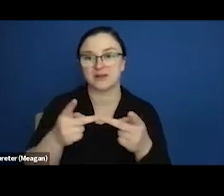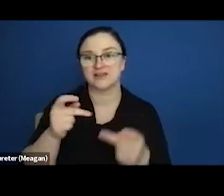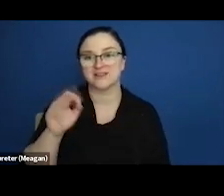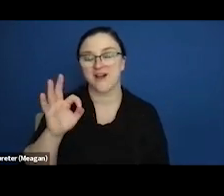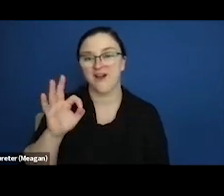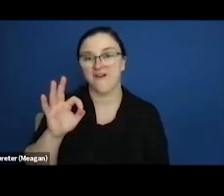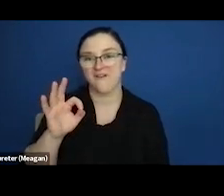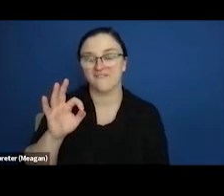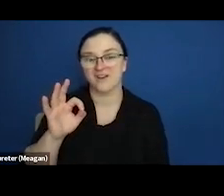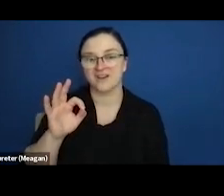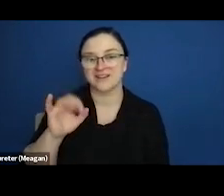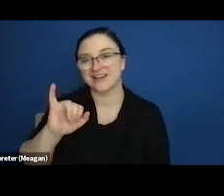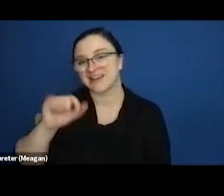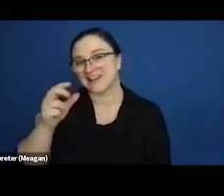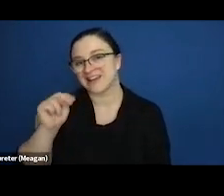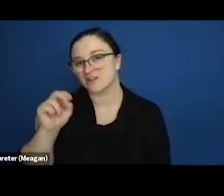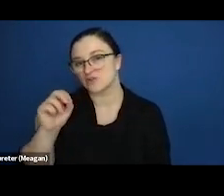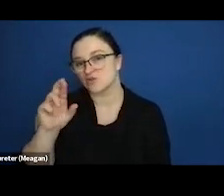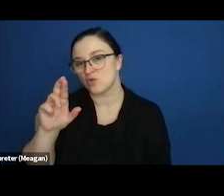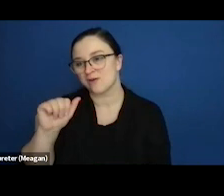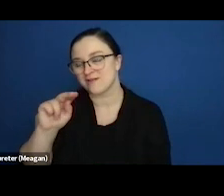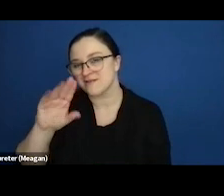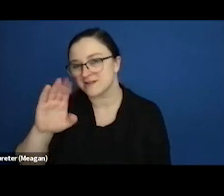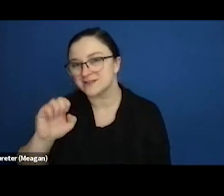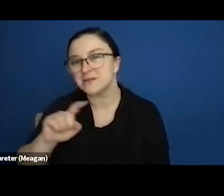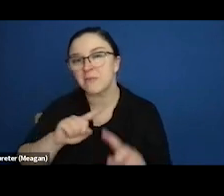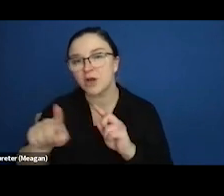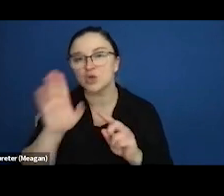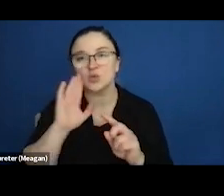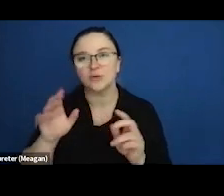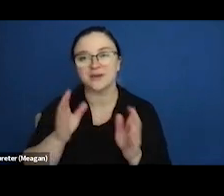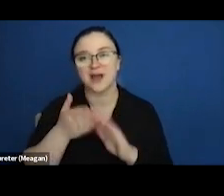but you're going to be operating from a place of where you have information,